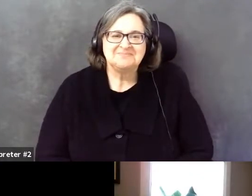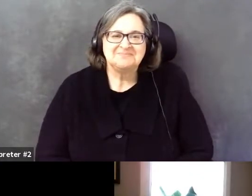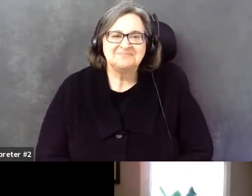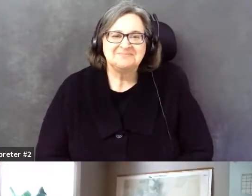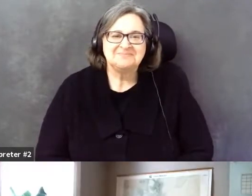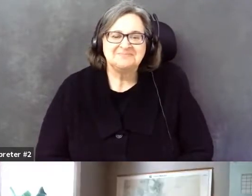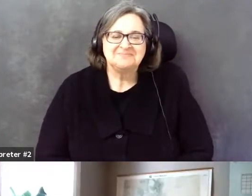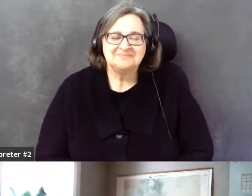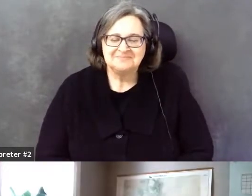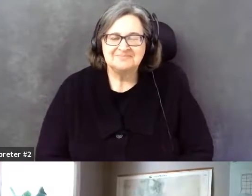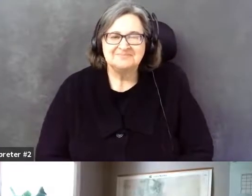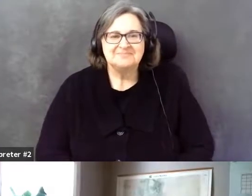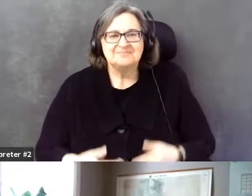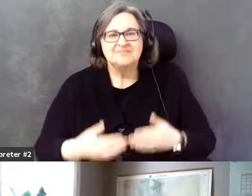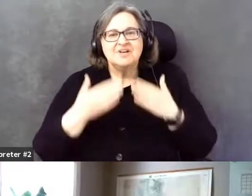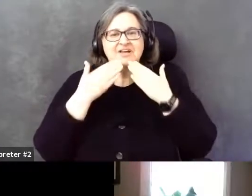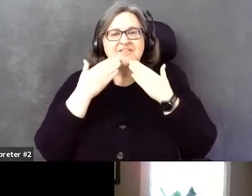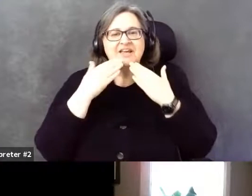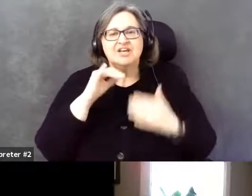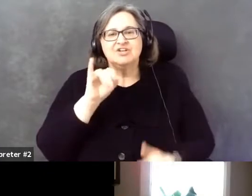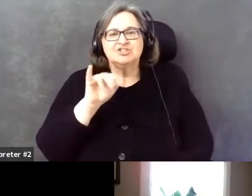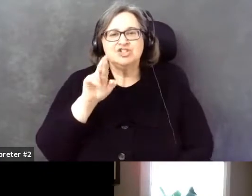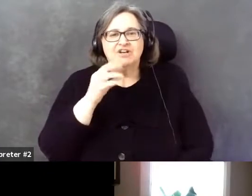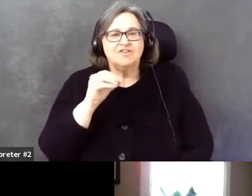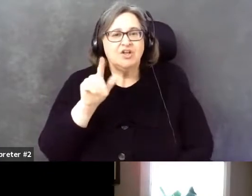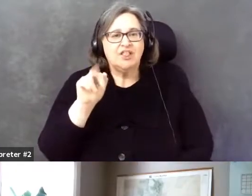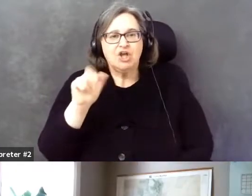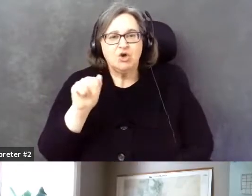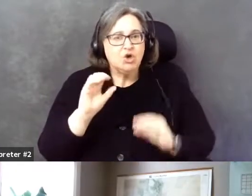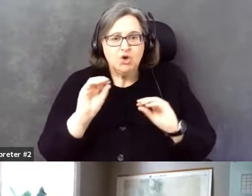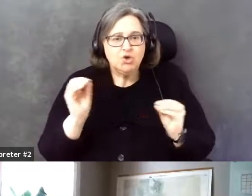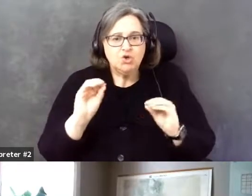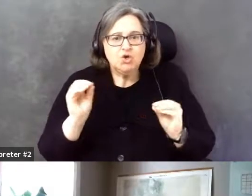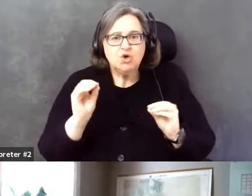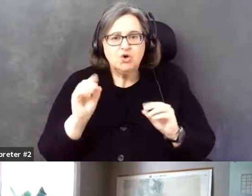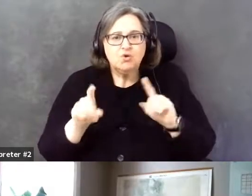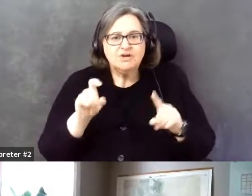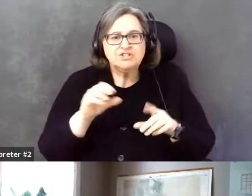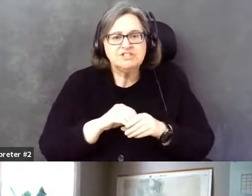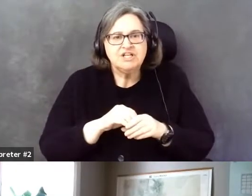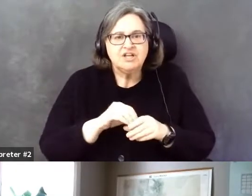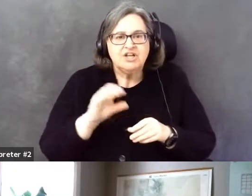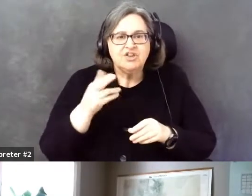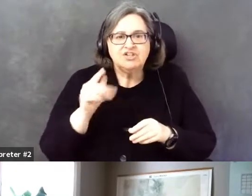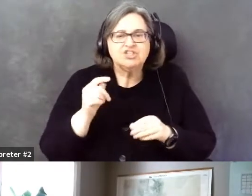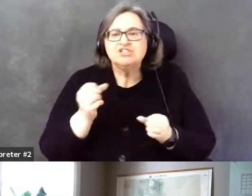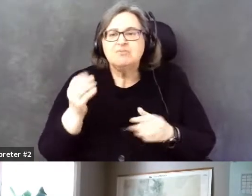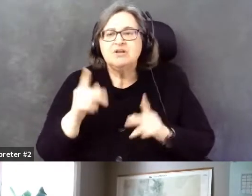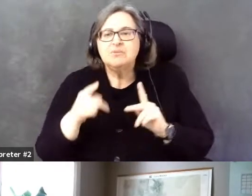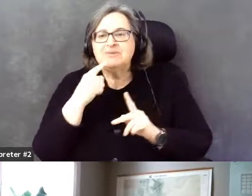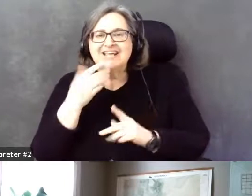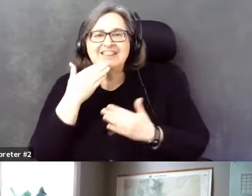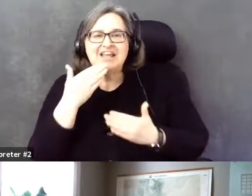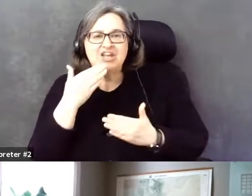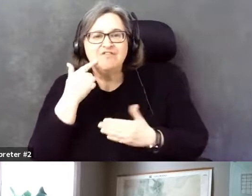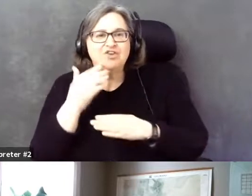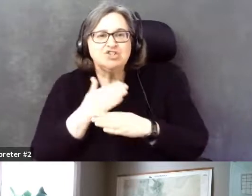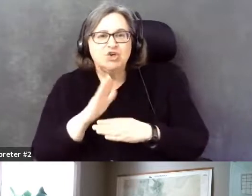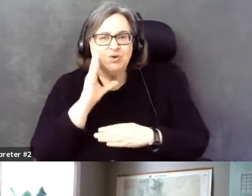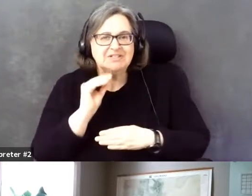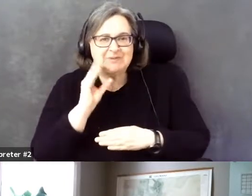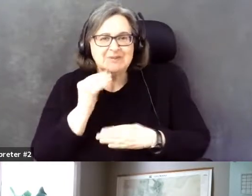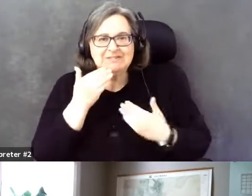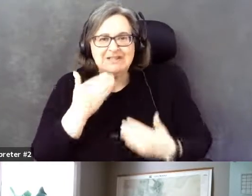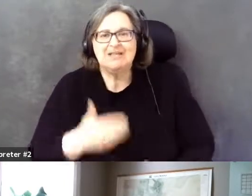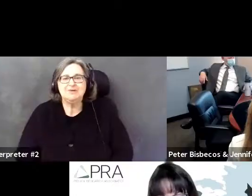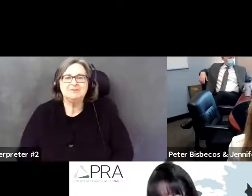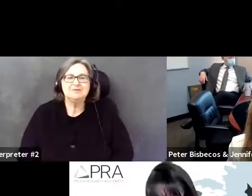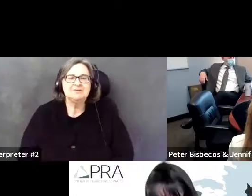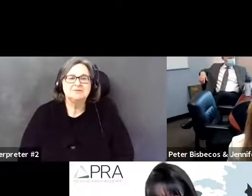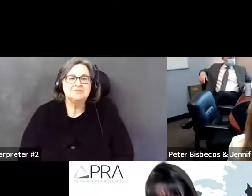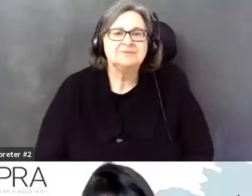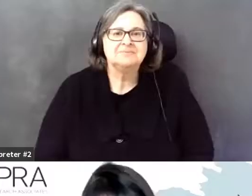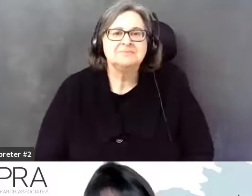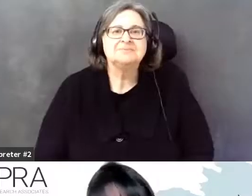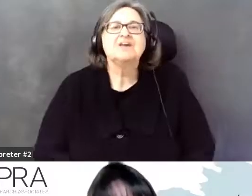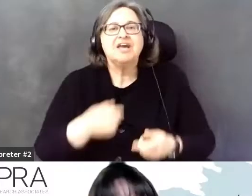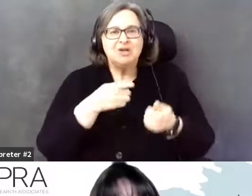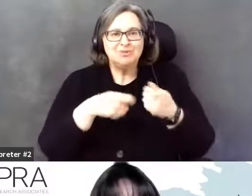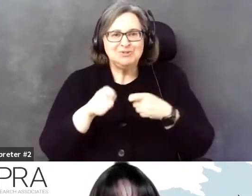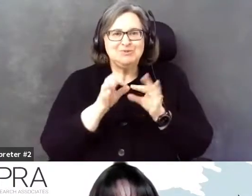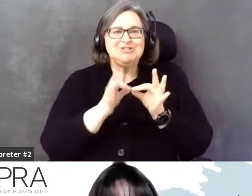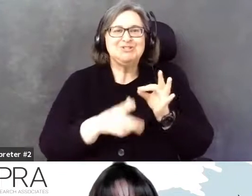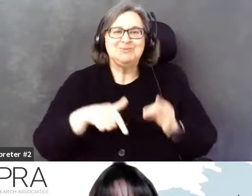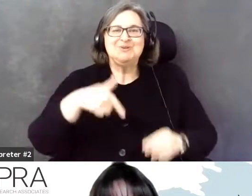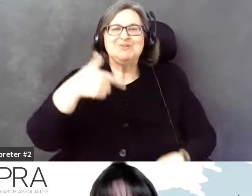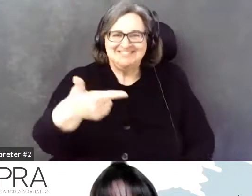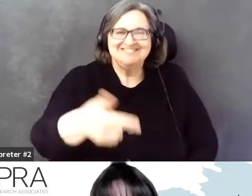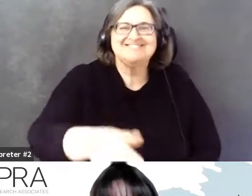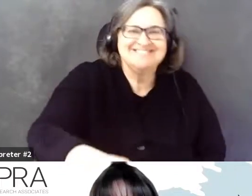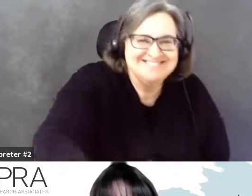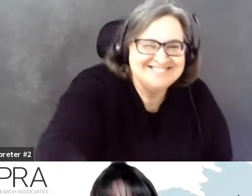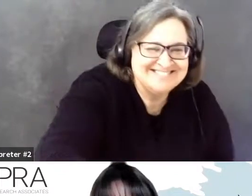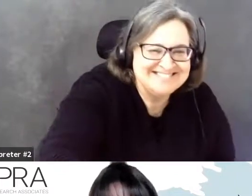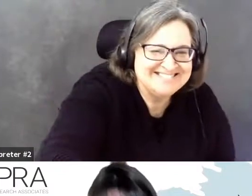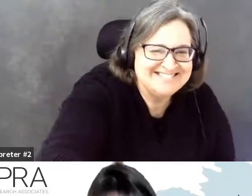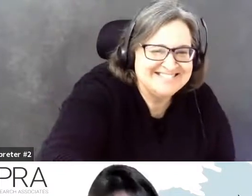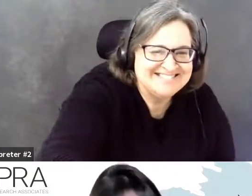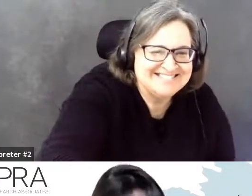Thank you, Jennifer and Laura. Thank you for sharing your experience.